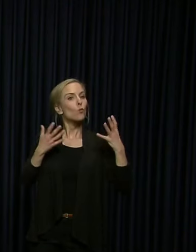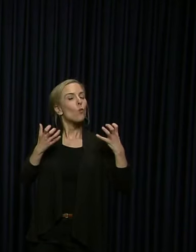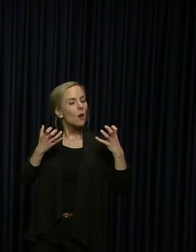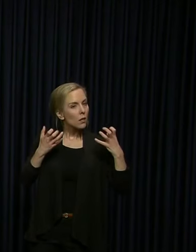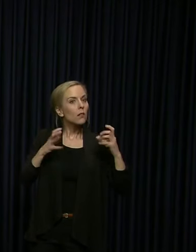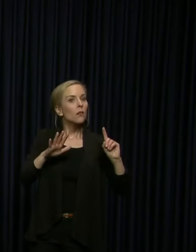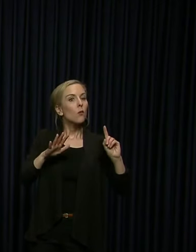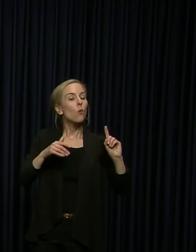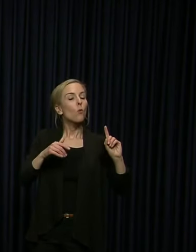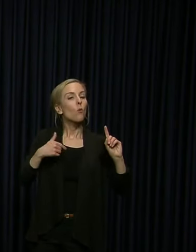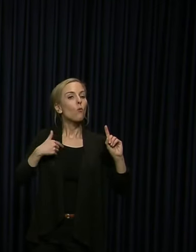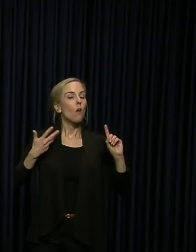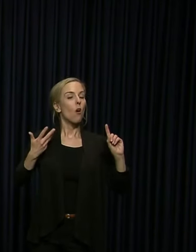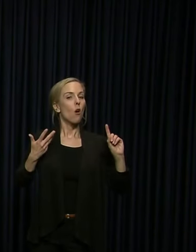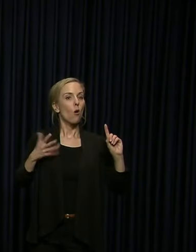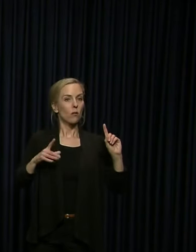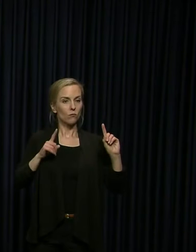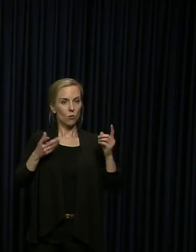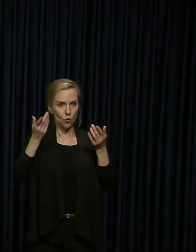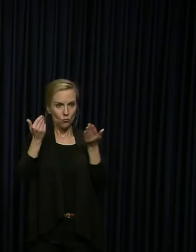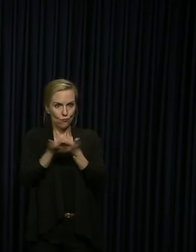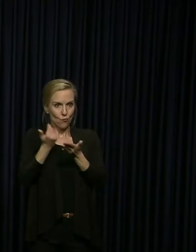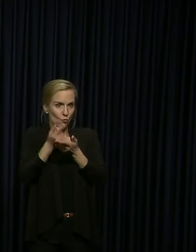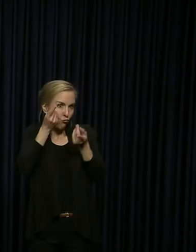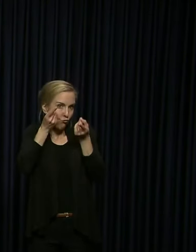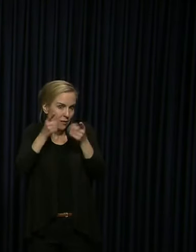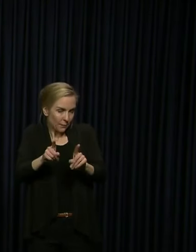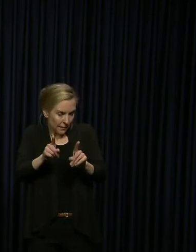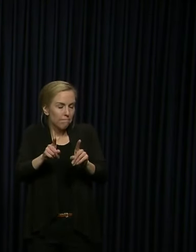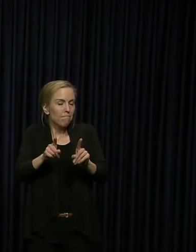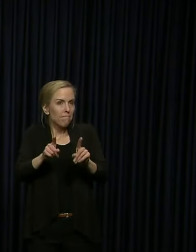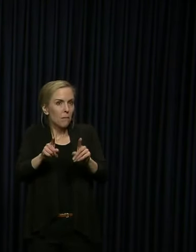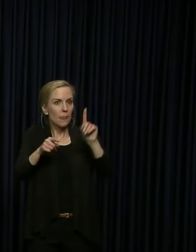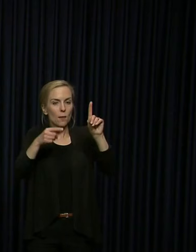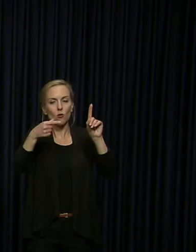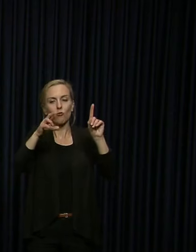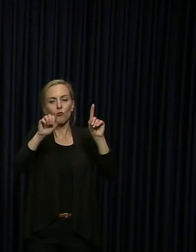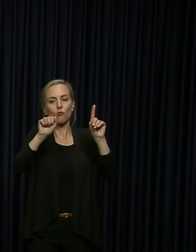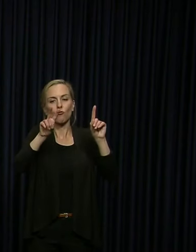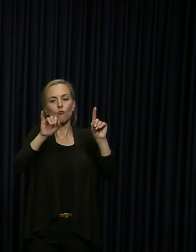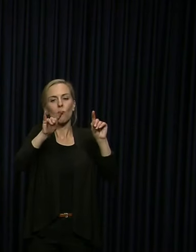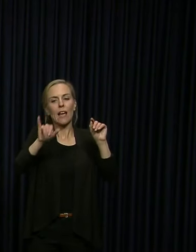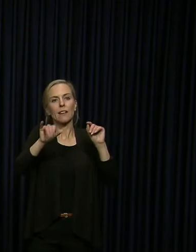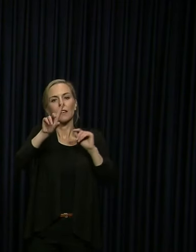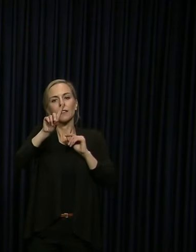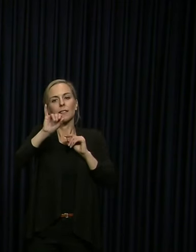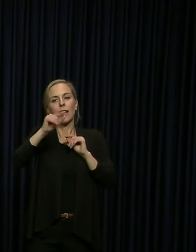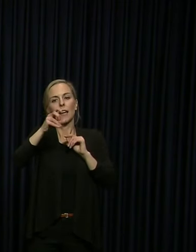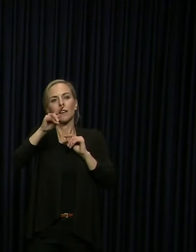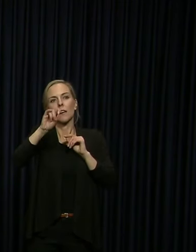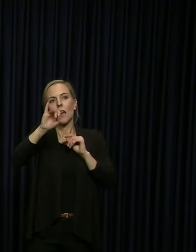INCREASED THEIR CAPACITY IN WHAT THEY'RE DOING AT A REALLY RAPID THERE. THEY'RE A KENTUCKY GROUP. WE ARE PROUD OF THEM, AND WE